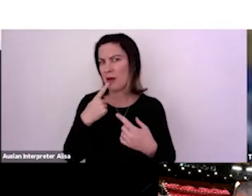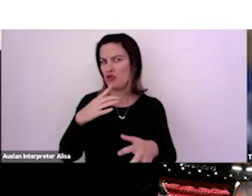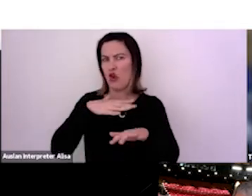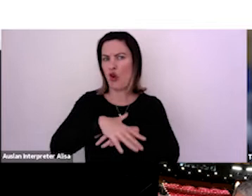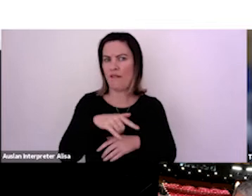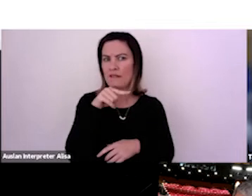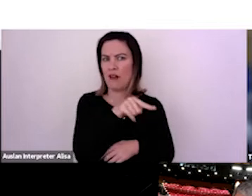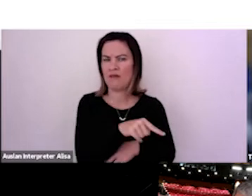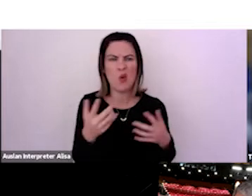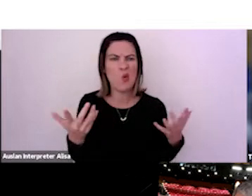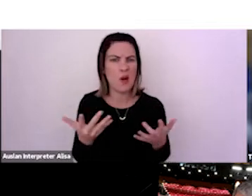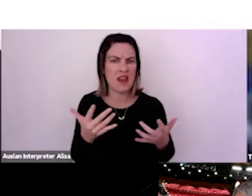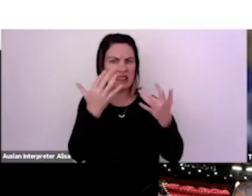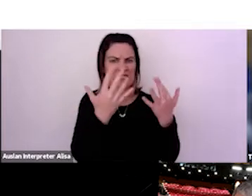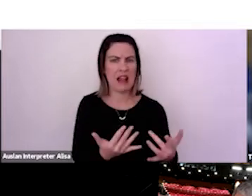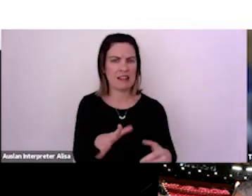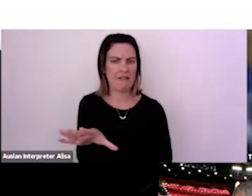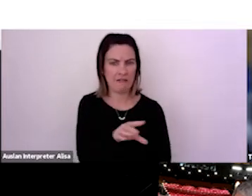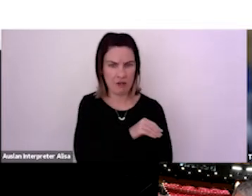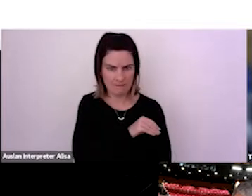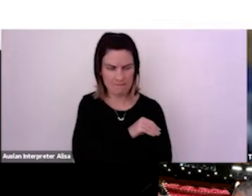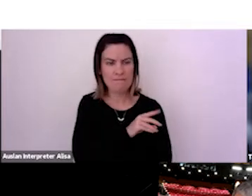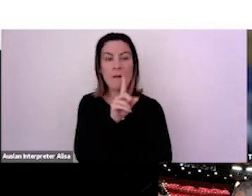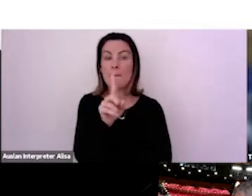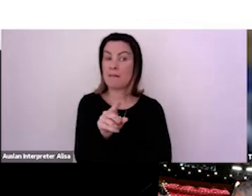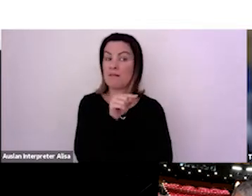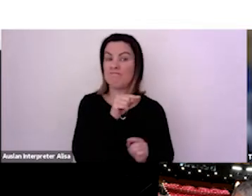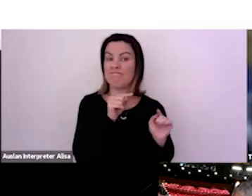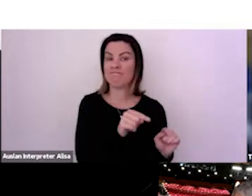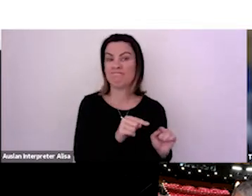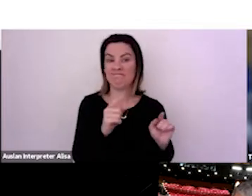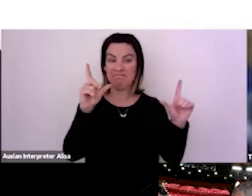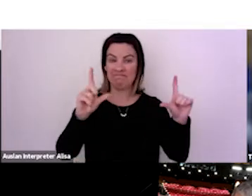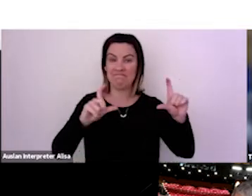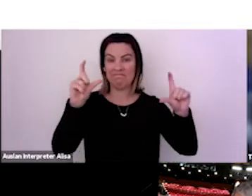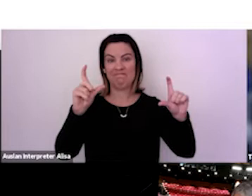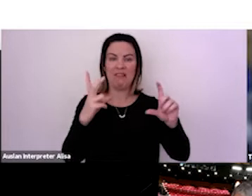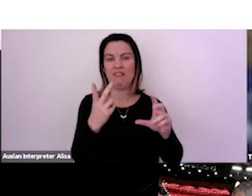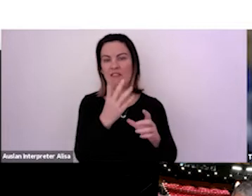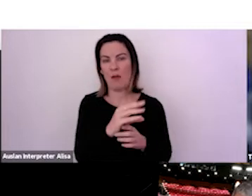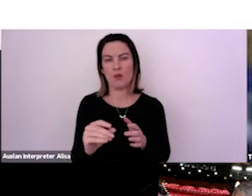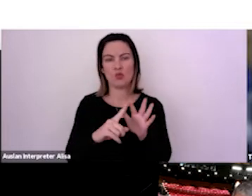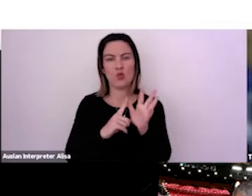Let's look at the snapshot for July. It is unsurprising that we would have seen a bit of a setback.